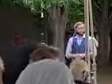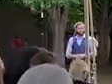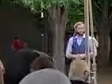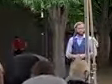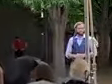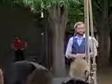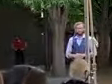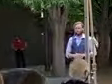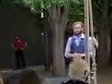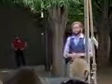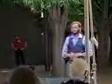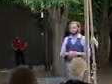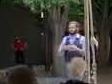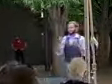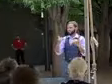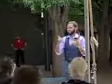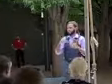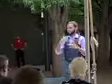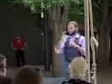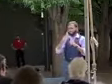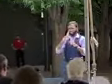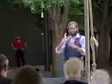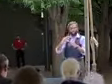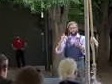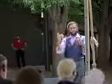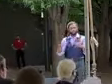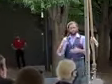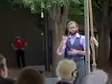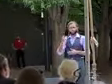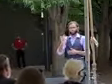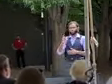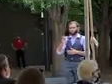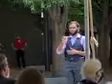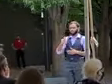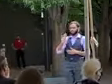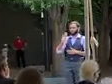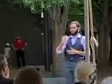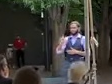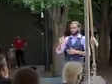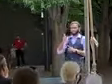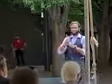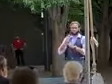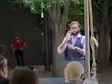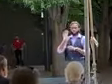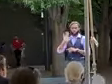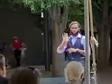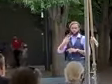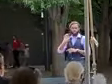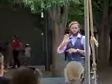At this time, I have the honor of introducing Christopher Bell who will be your MC for today.